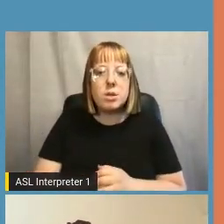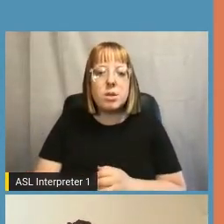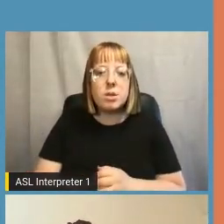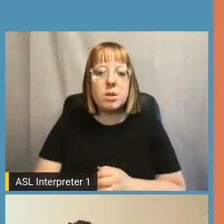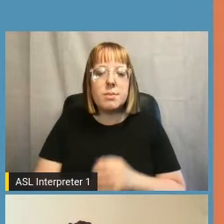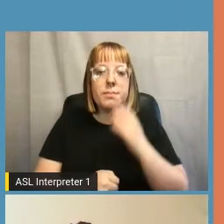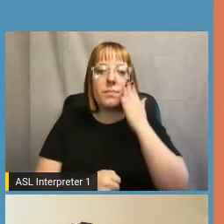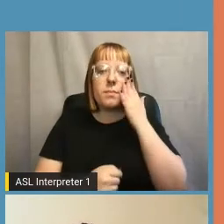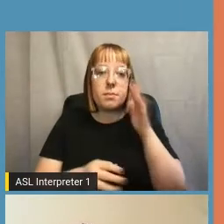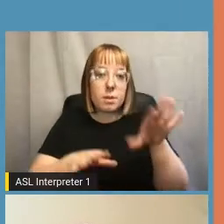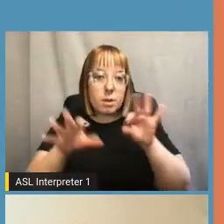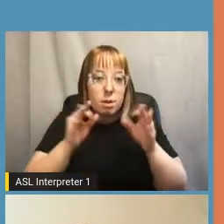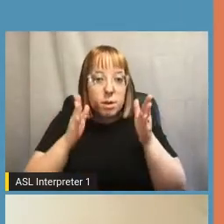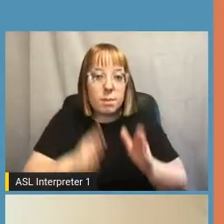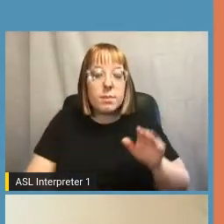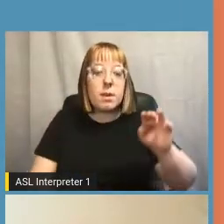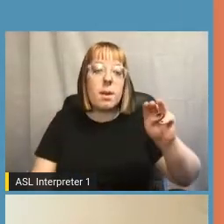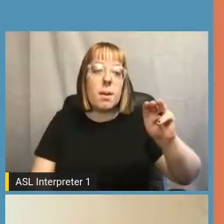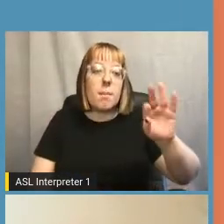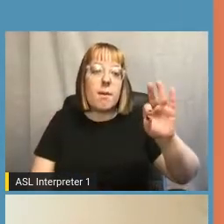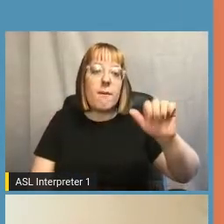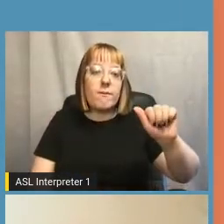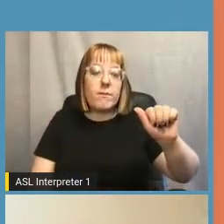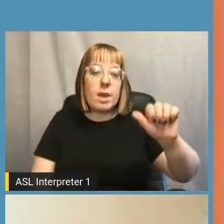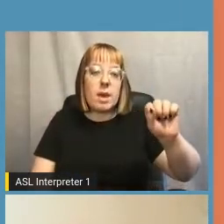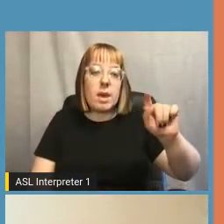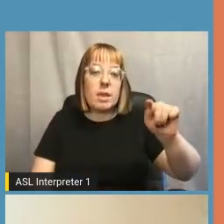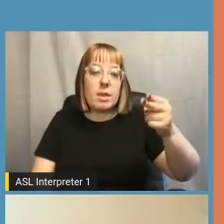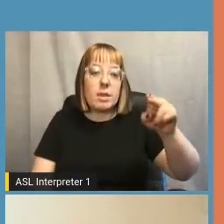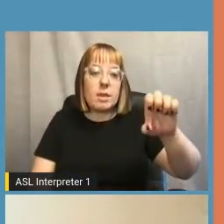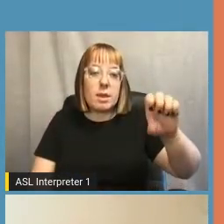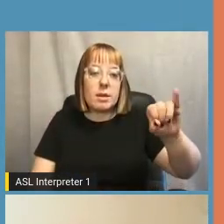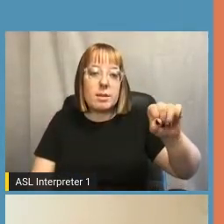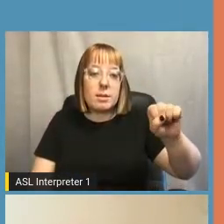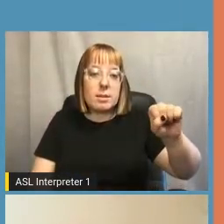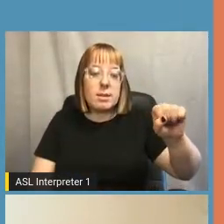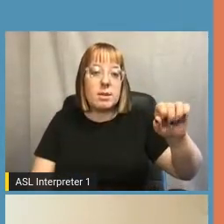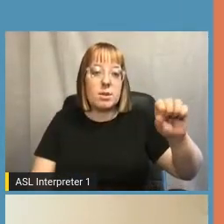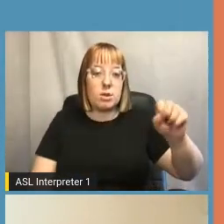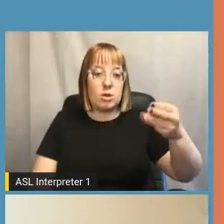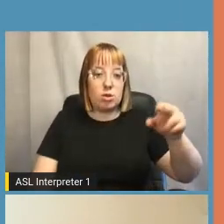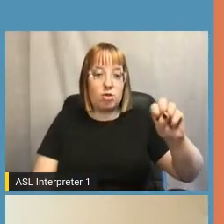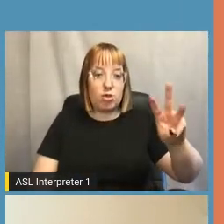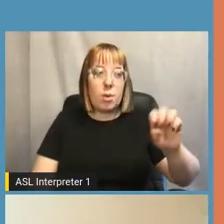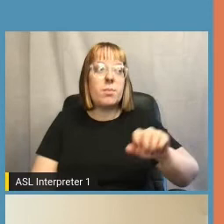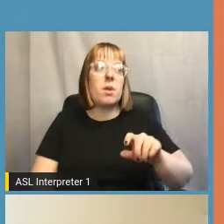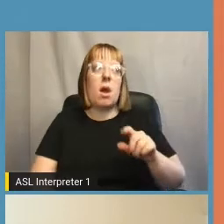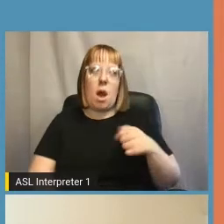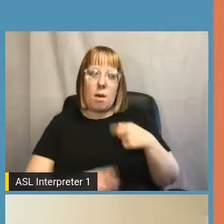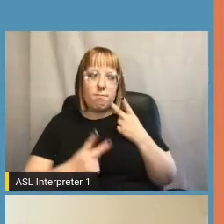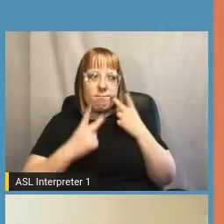mfa thesis show i went to another show that was in the same space so i could understand [ __ ] matrix